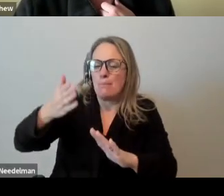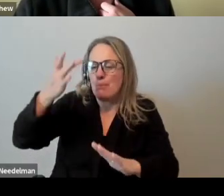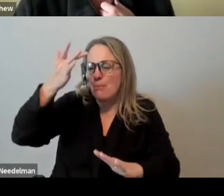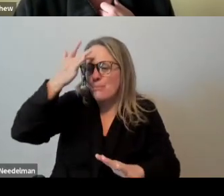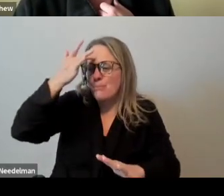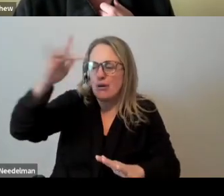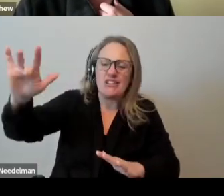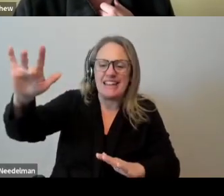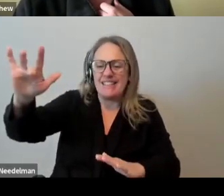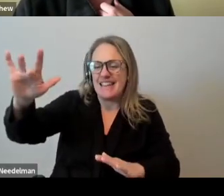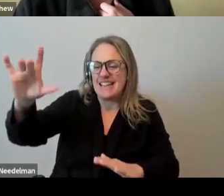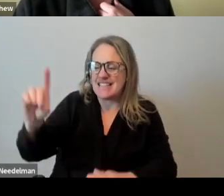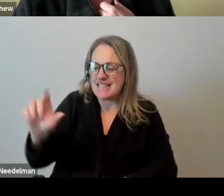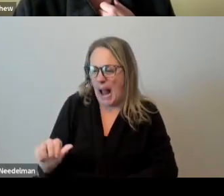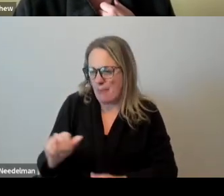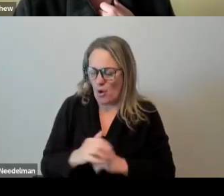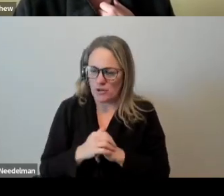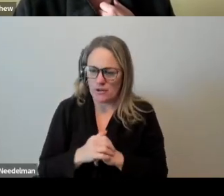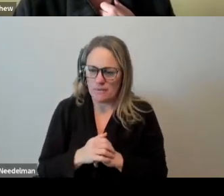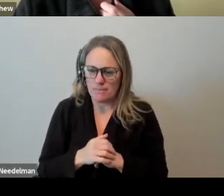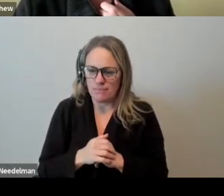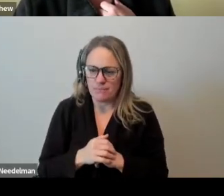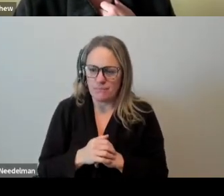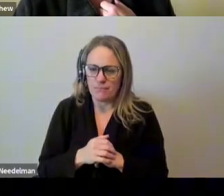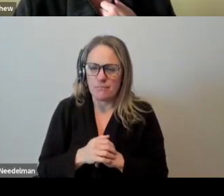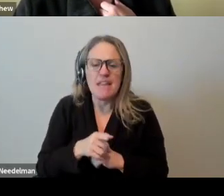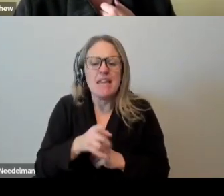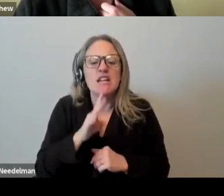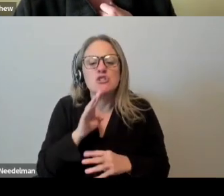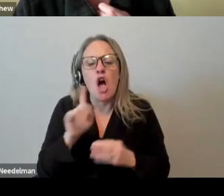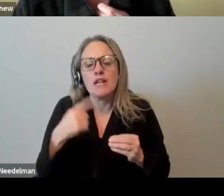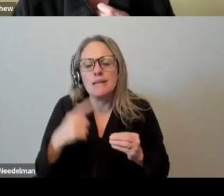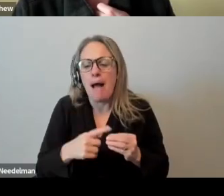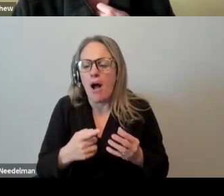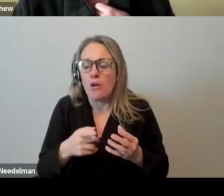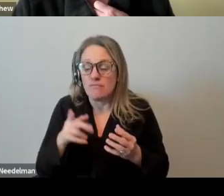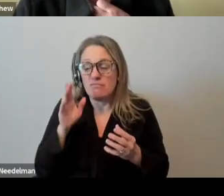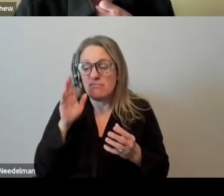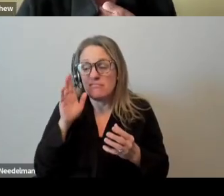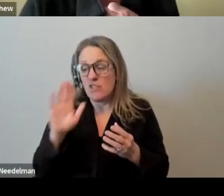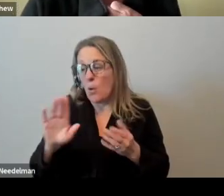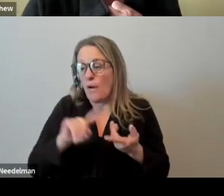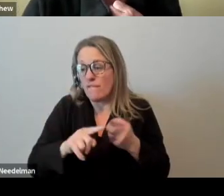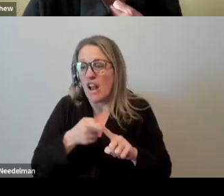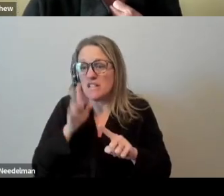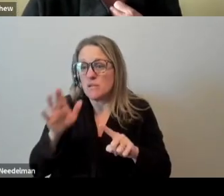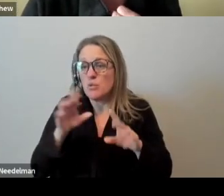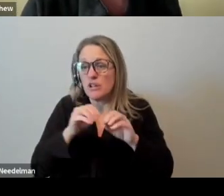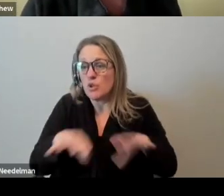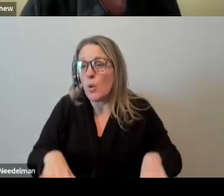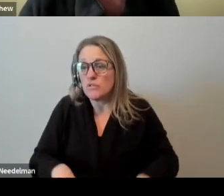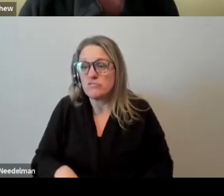It's parts of it speak about, you know, how you're gonna lose a lot of friends when you become disabled, right?